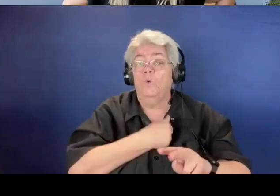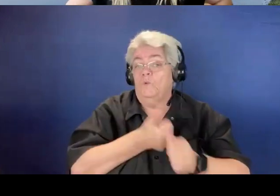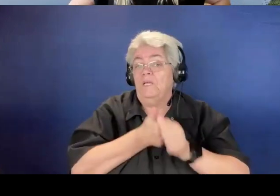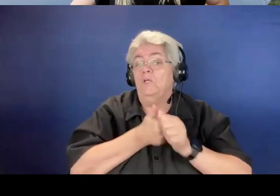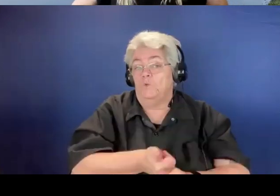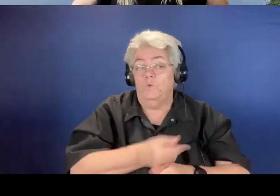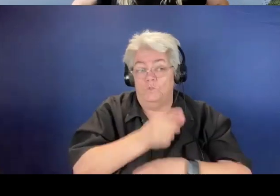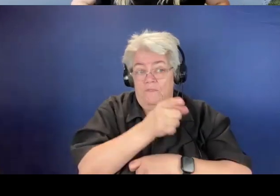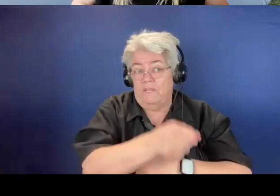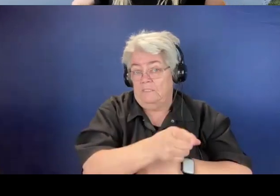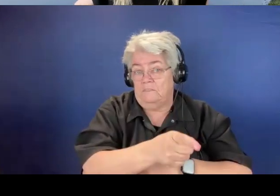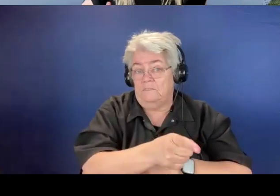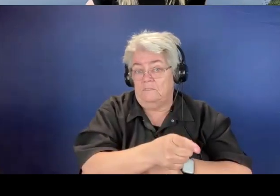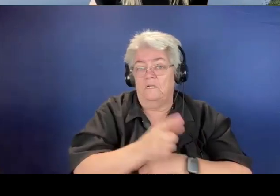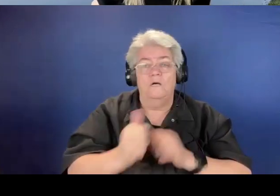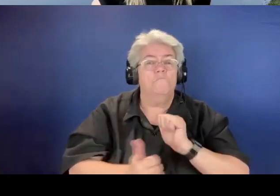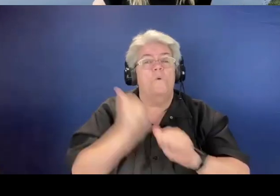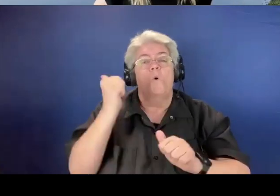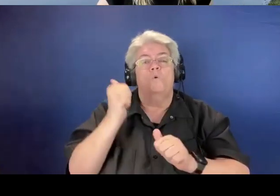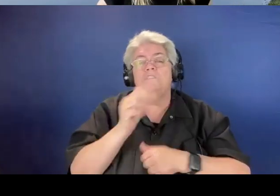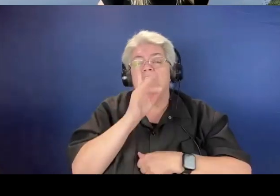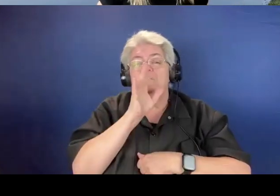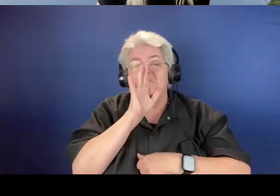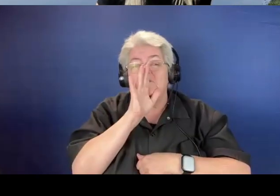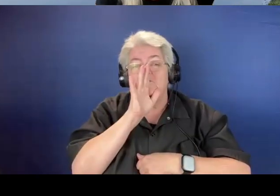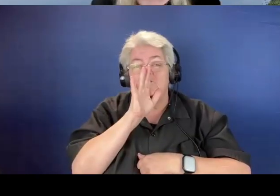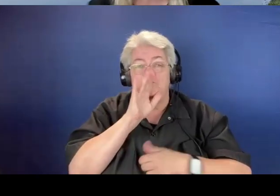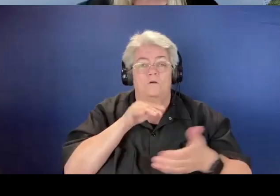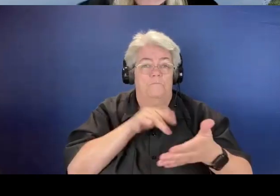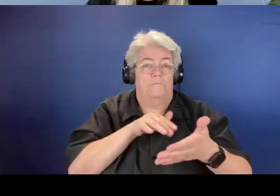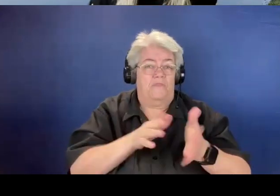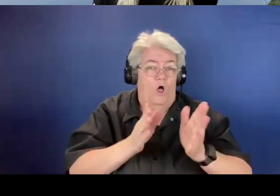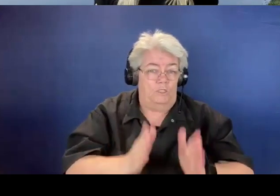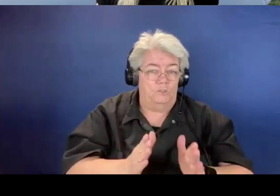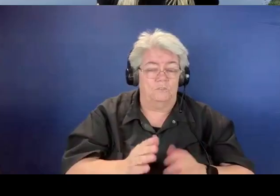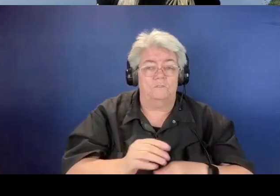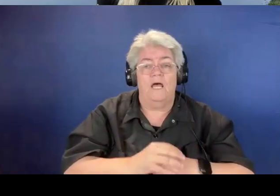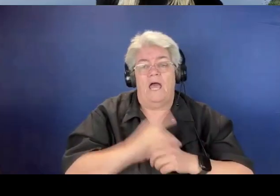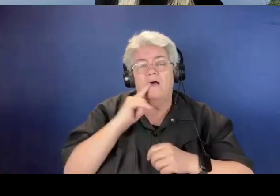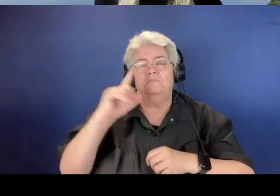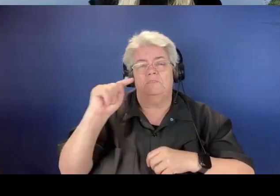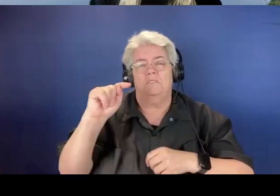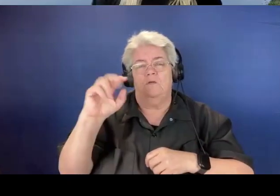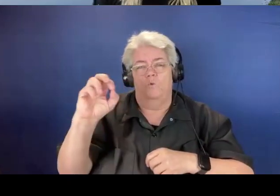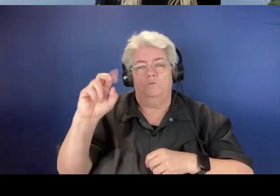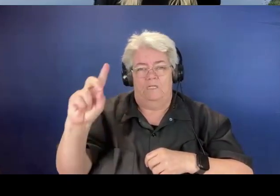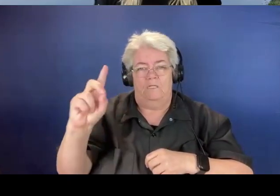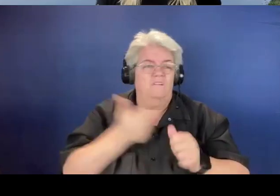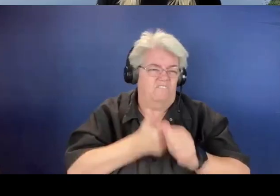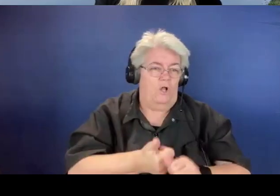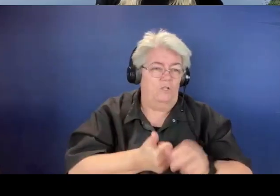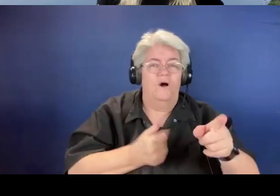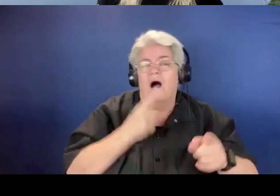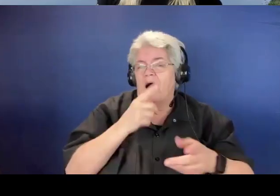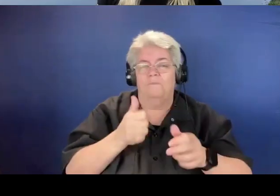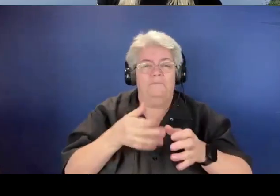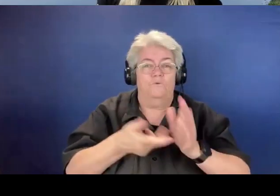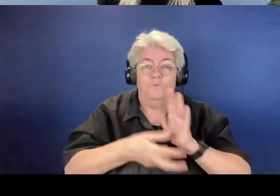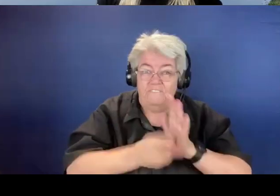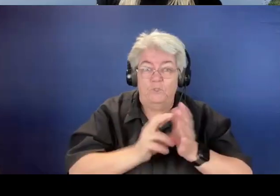This is for most speech pathologists and some teachers of the deaf also use these, I'm not going to go through each one of them, but just to give you an